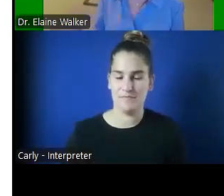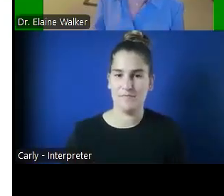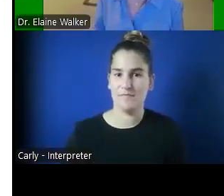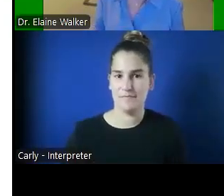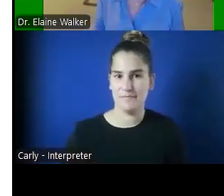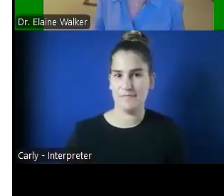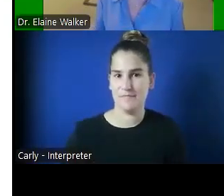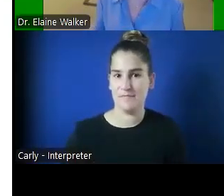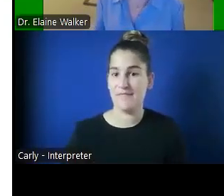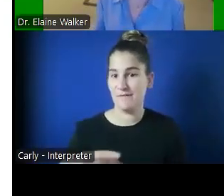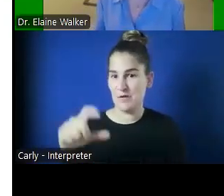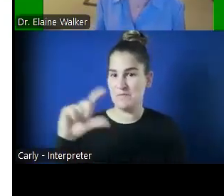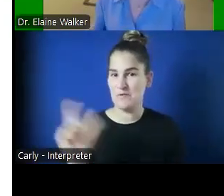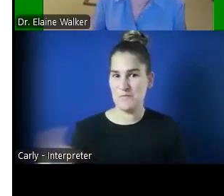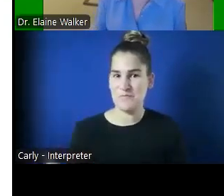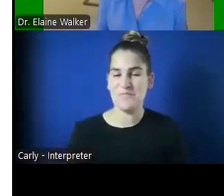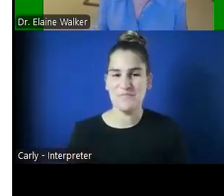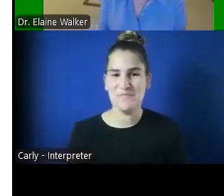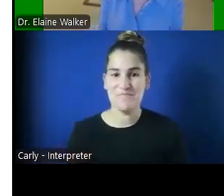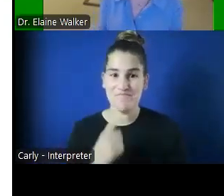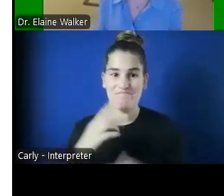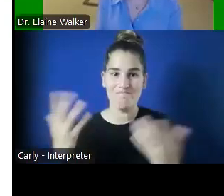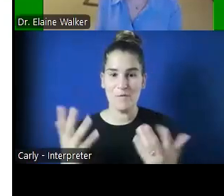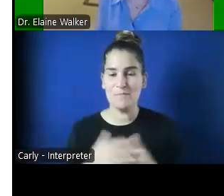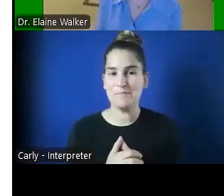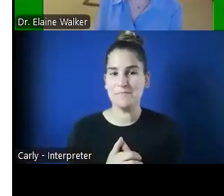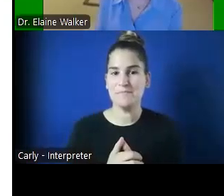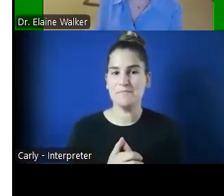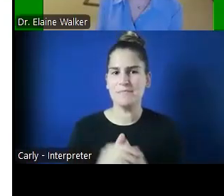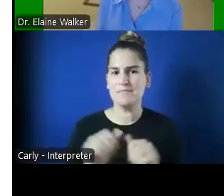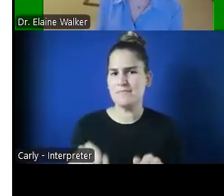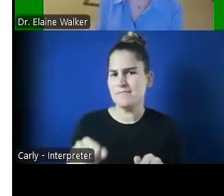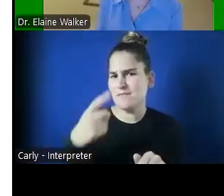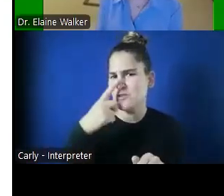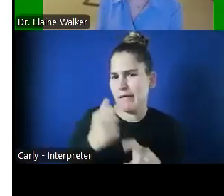zoom participant and that is can you say more about social fragmentation